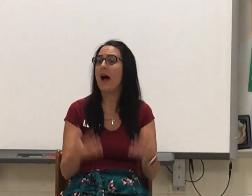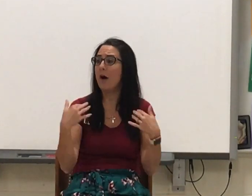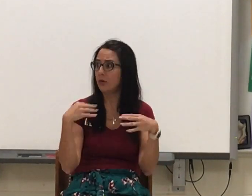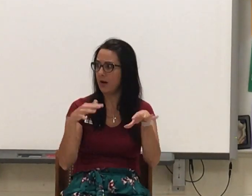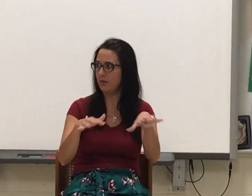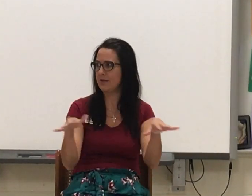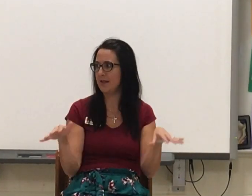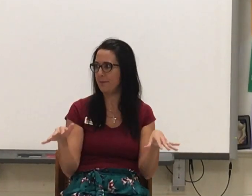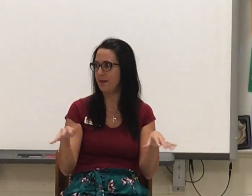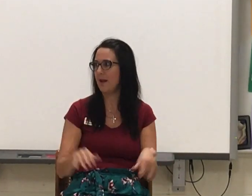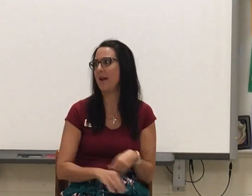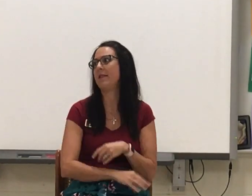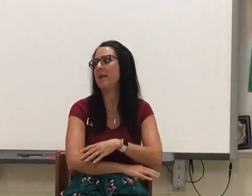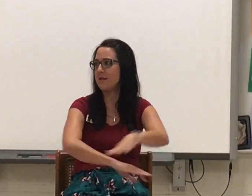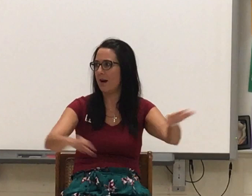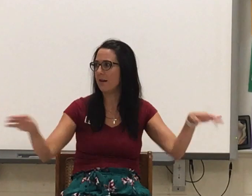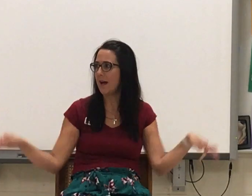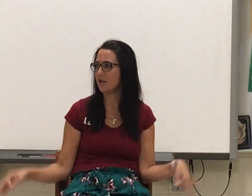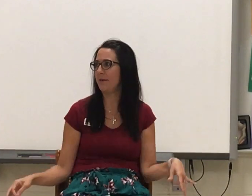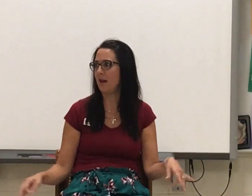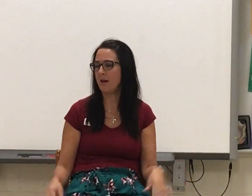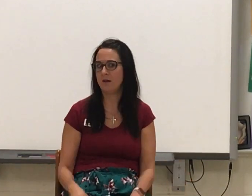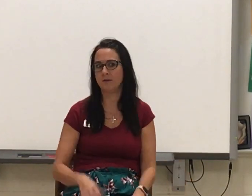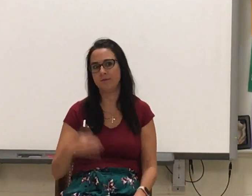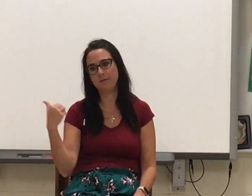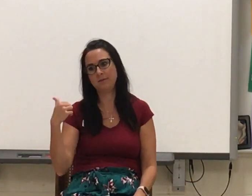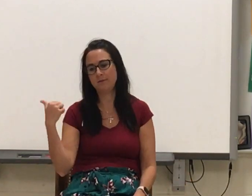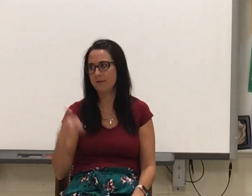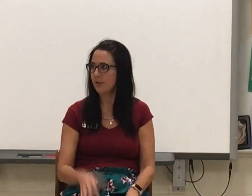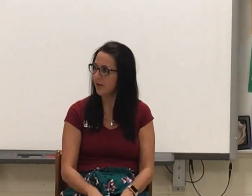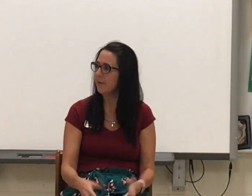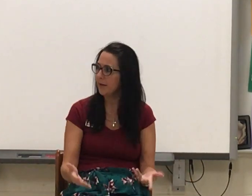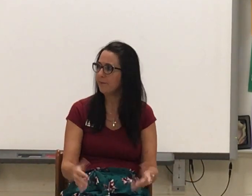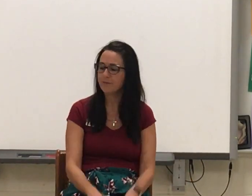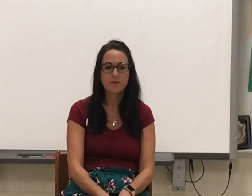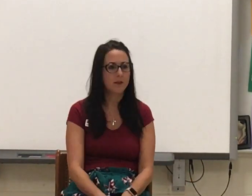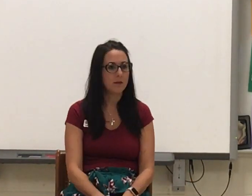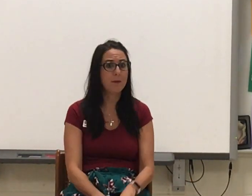That I will notice it, but not like the entire class oh... you know what I mean?